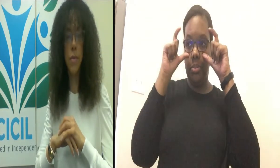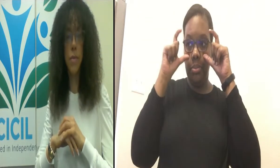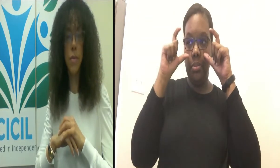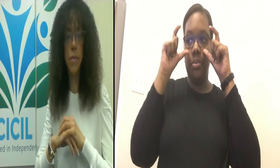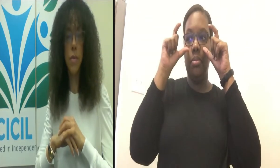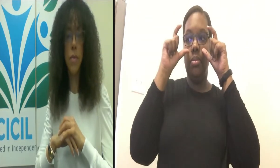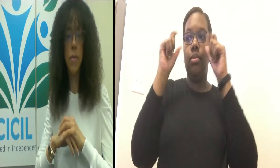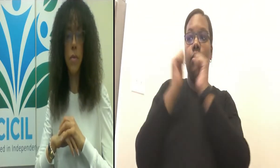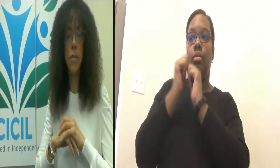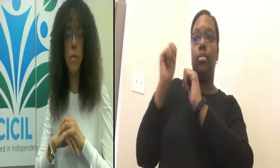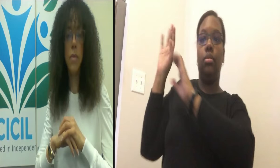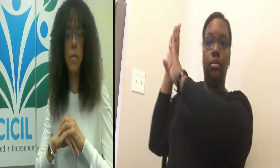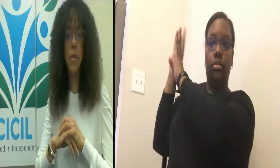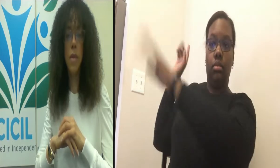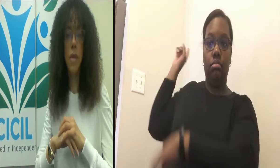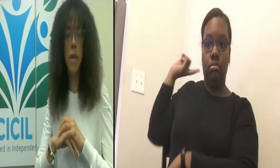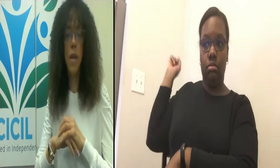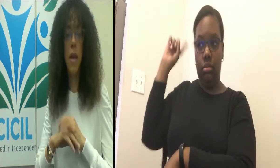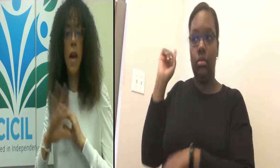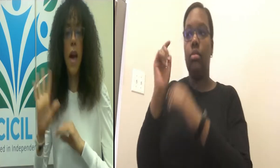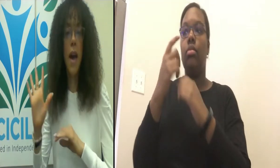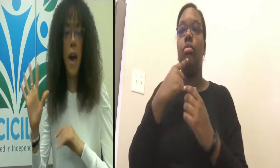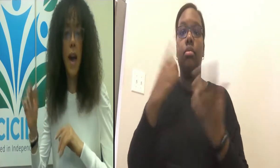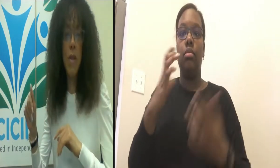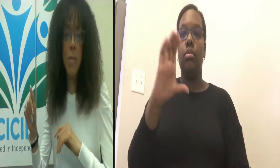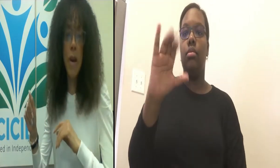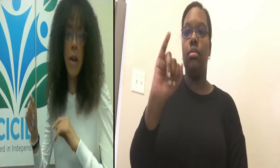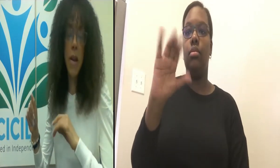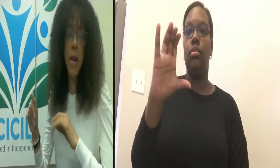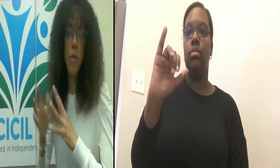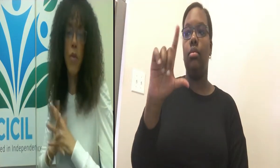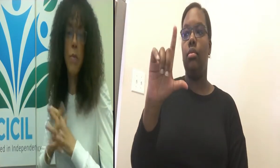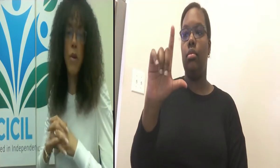Independence with a logo of a green flower with three blue people coming out of